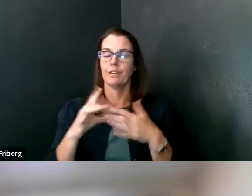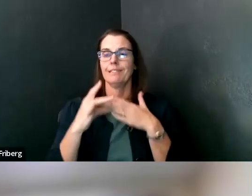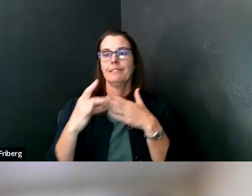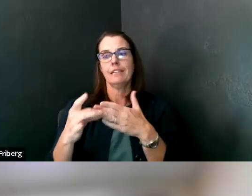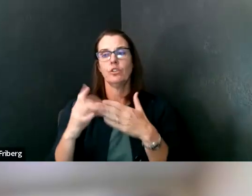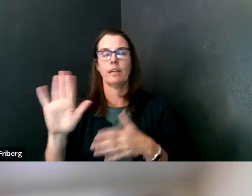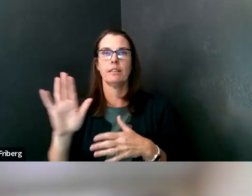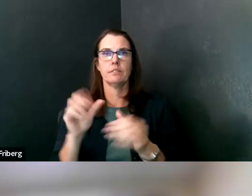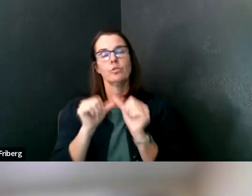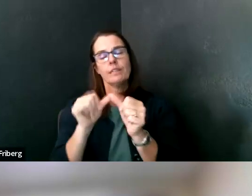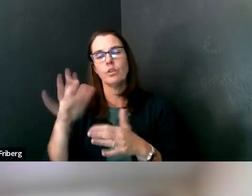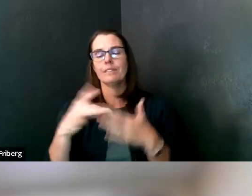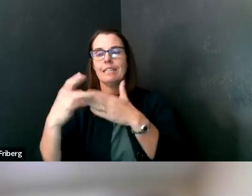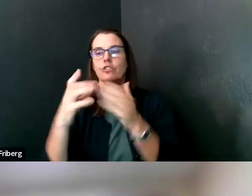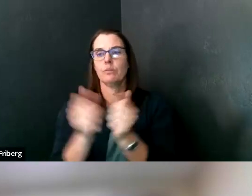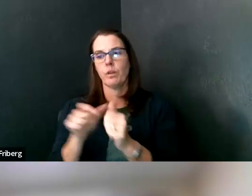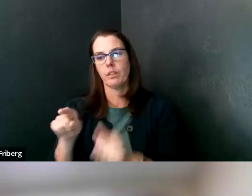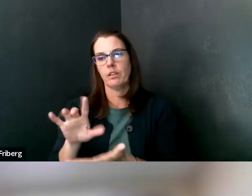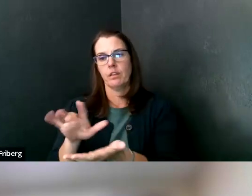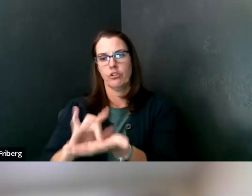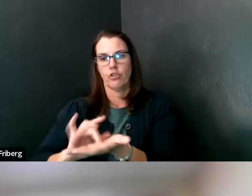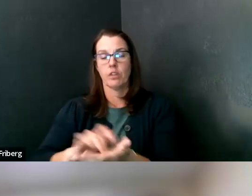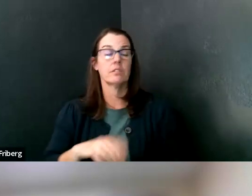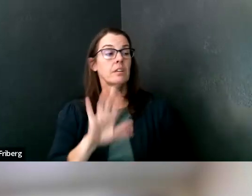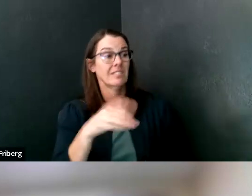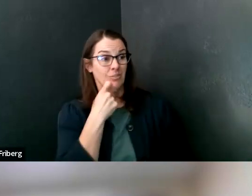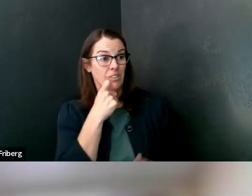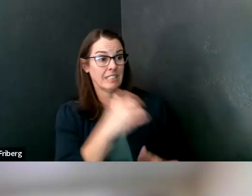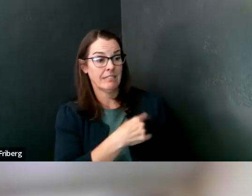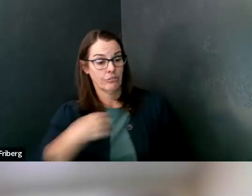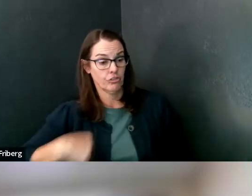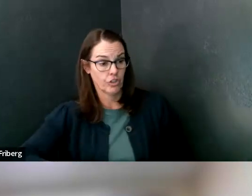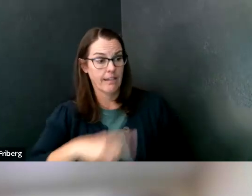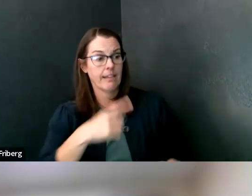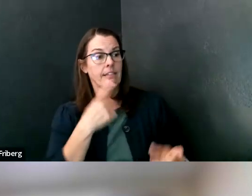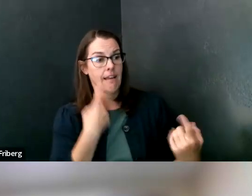China has announced that it will for the first time grant orphan drugs seven years of